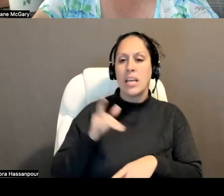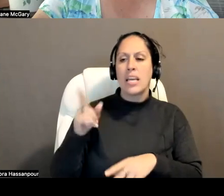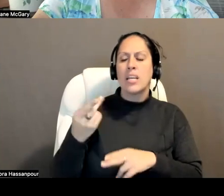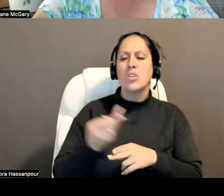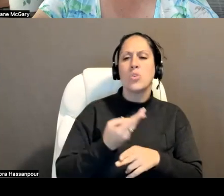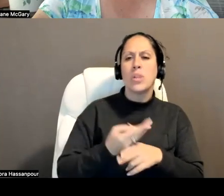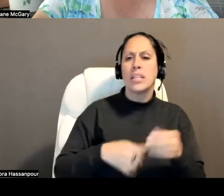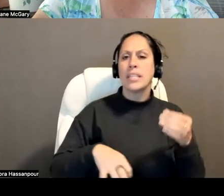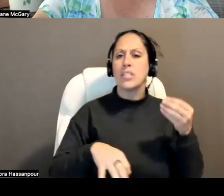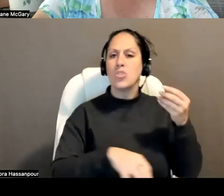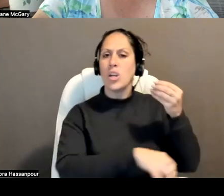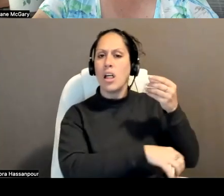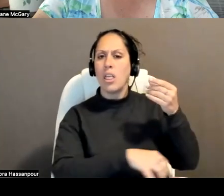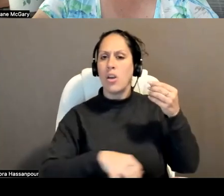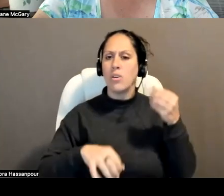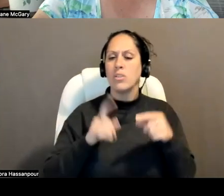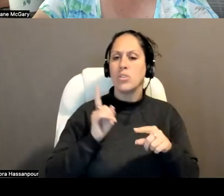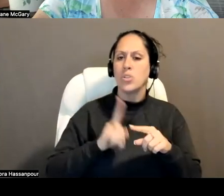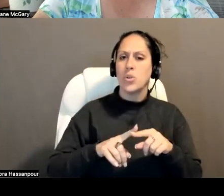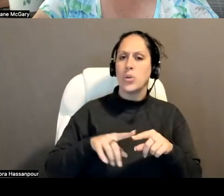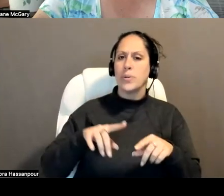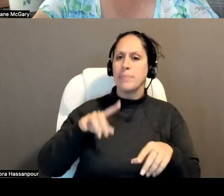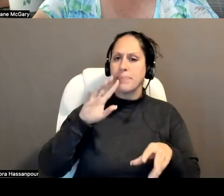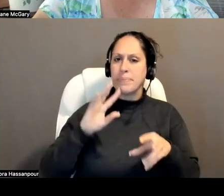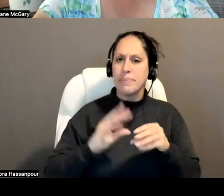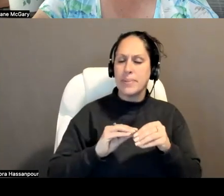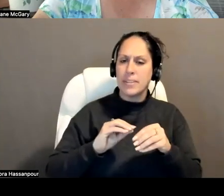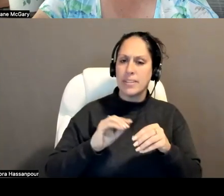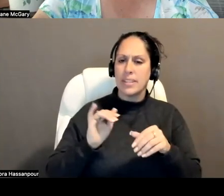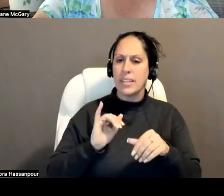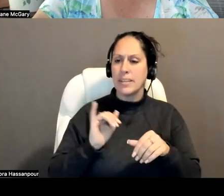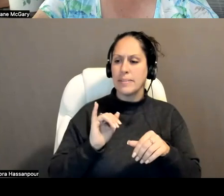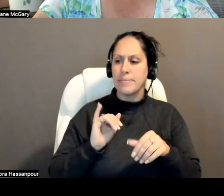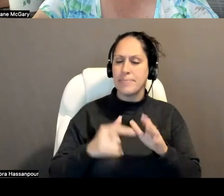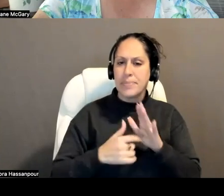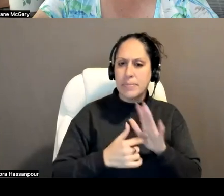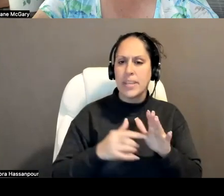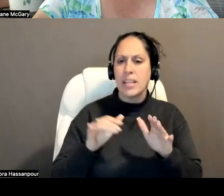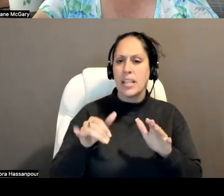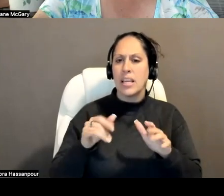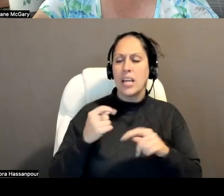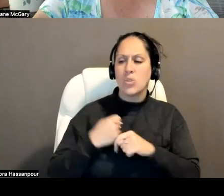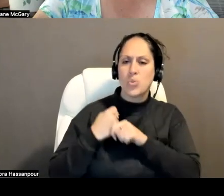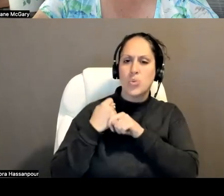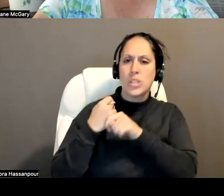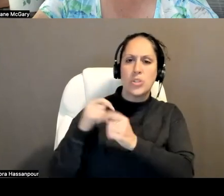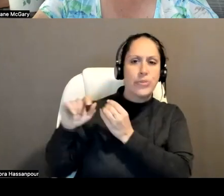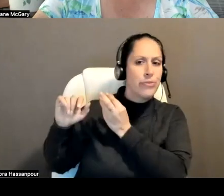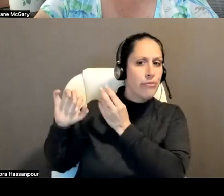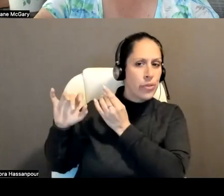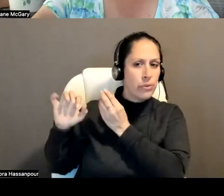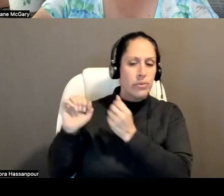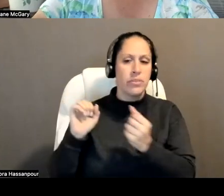cello to imitate a, uh, traditional flute, um, well